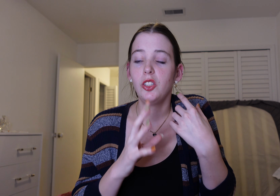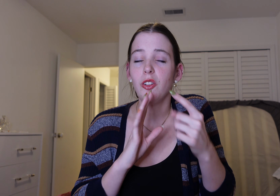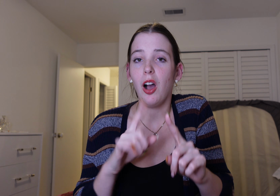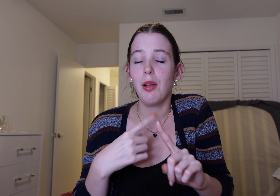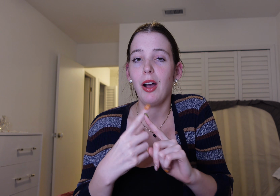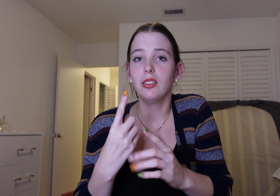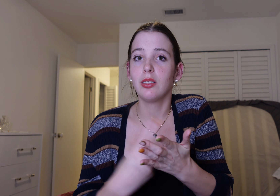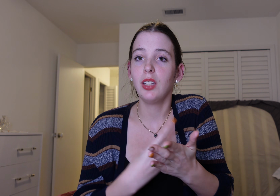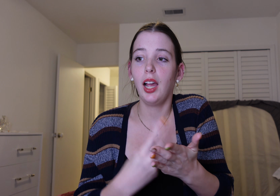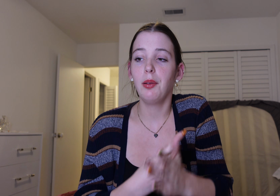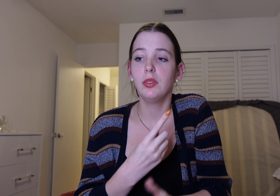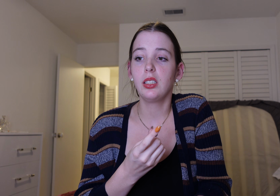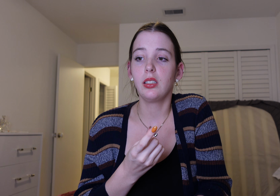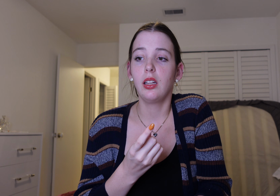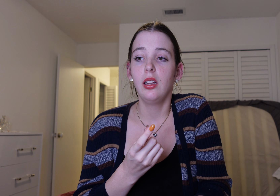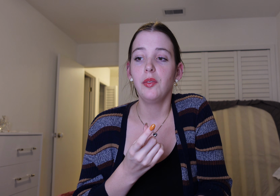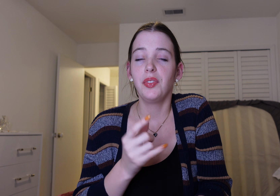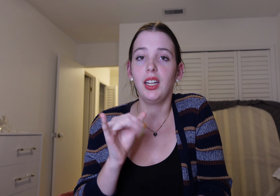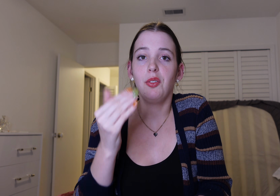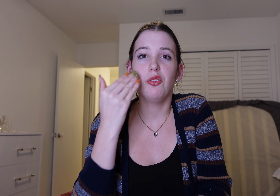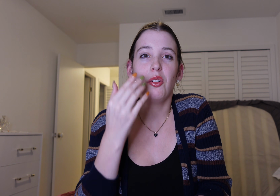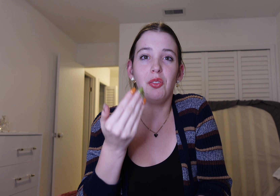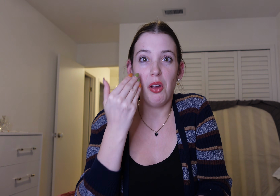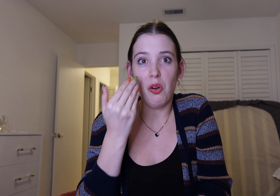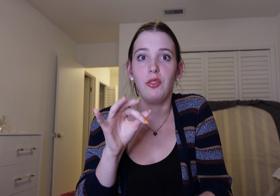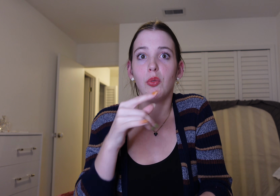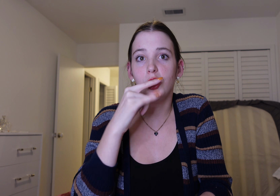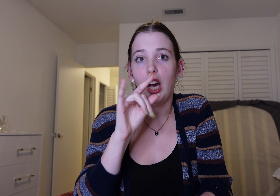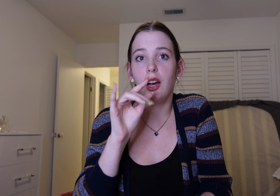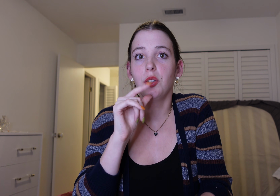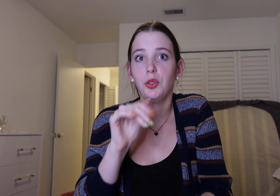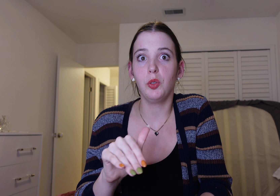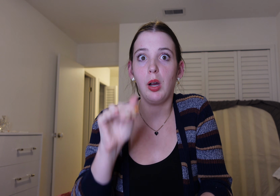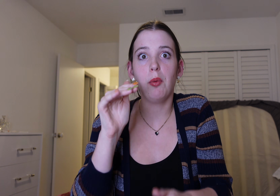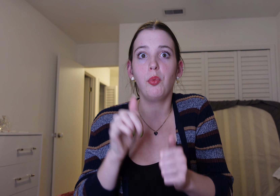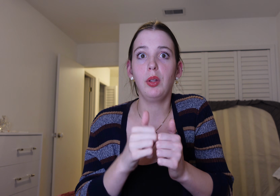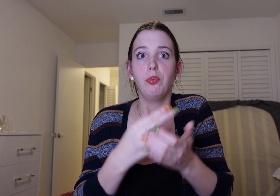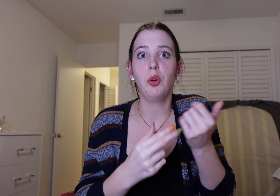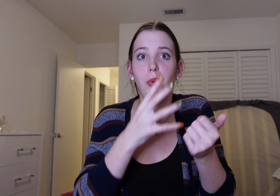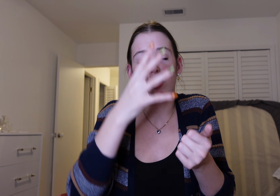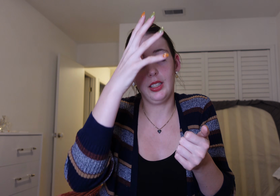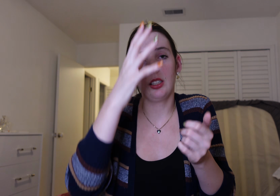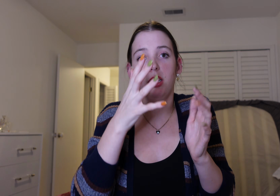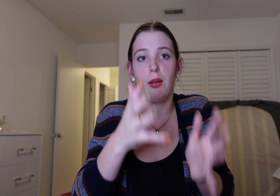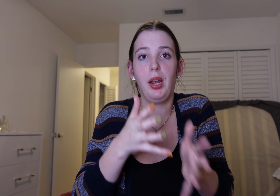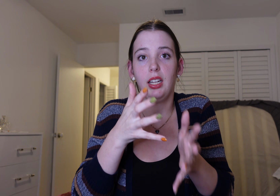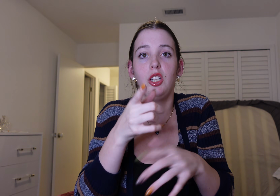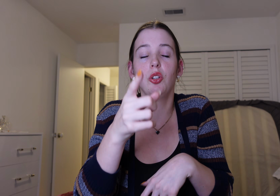to talk about sometimes and if you know, you know if you were a child who grew up with both parents that abandoned you